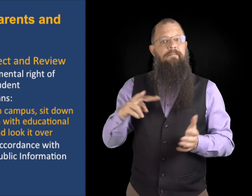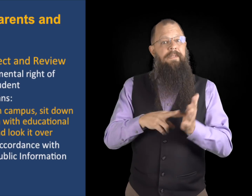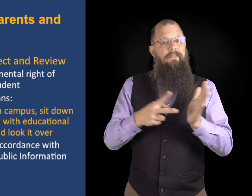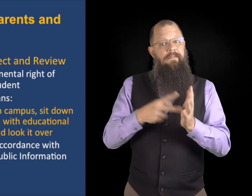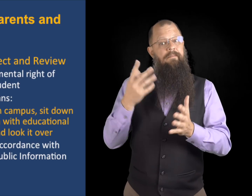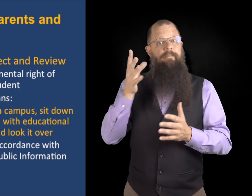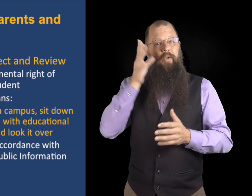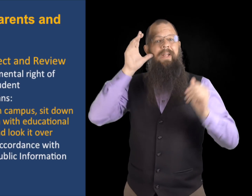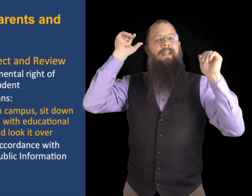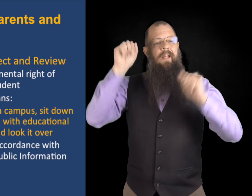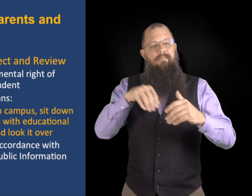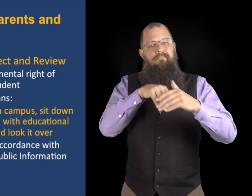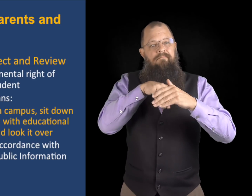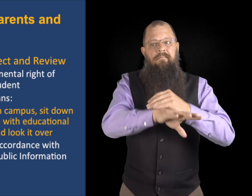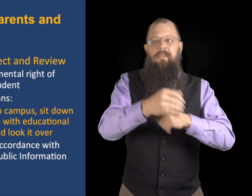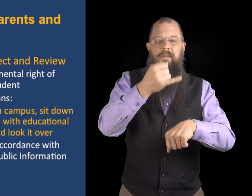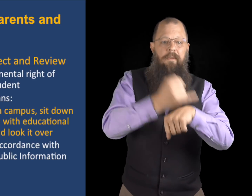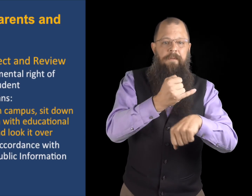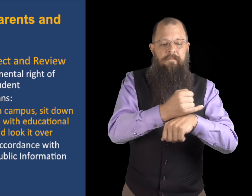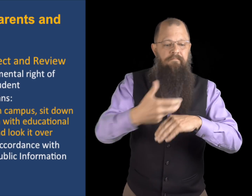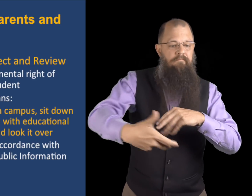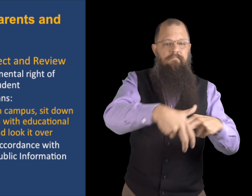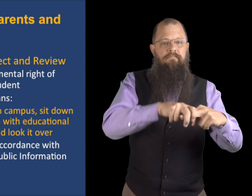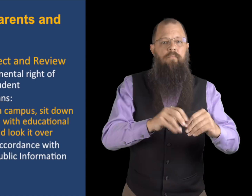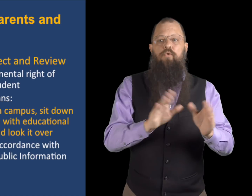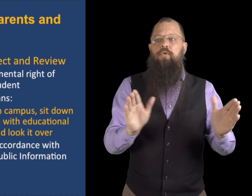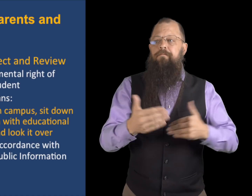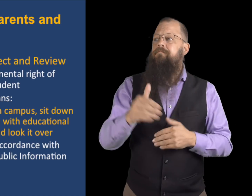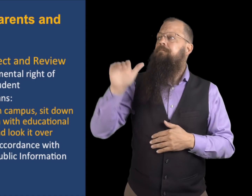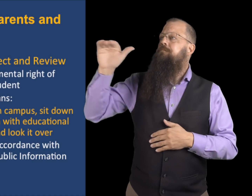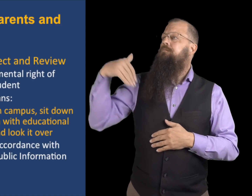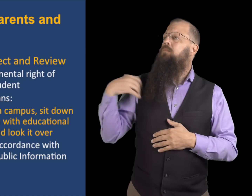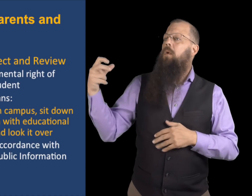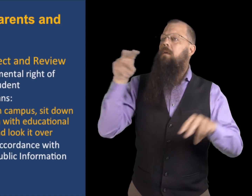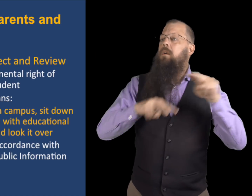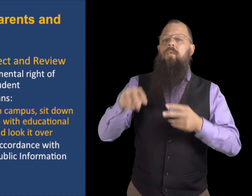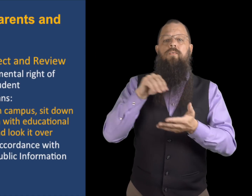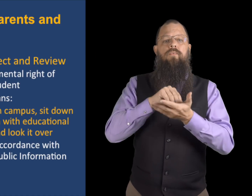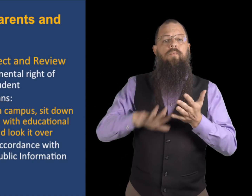is the most fundamental right. This literally means that the student or